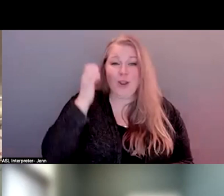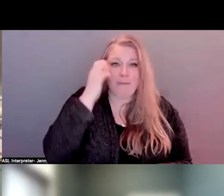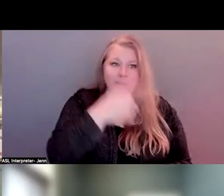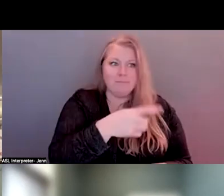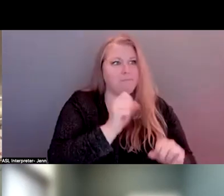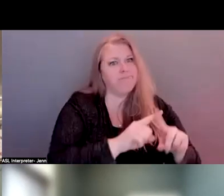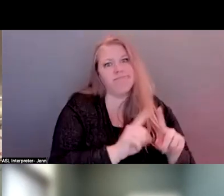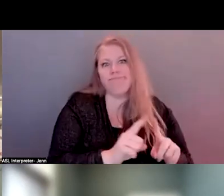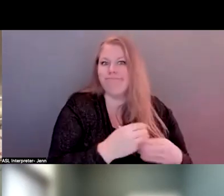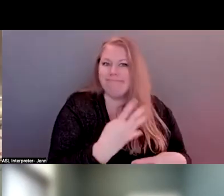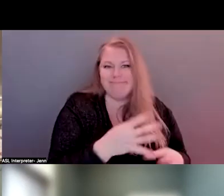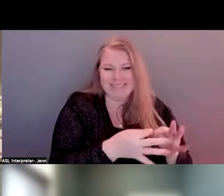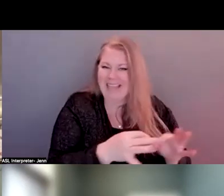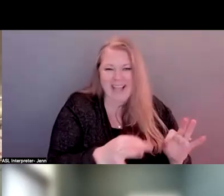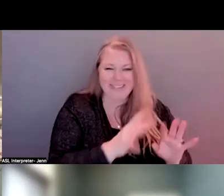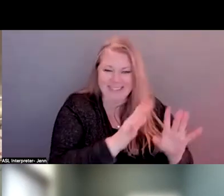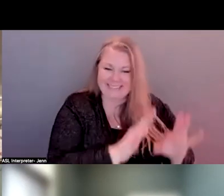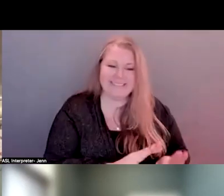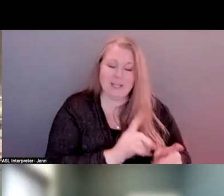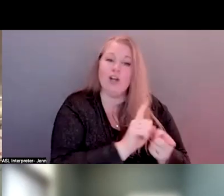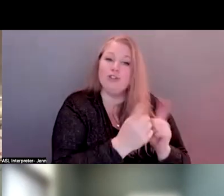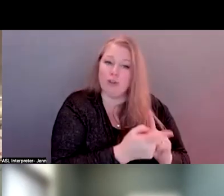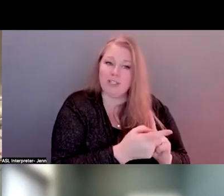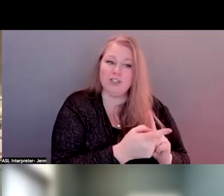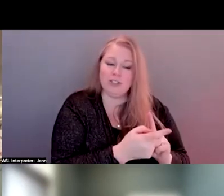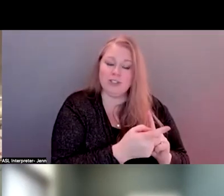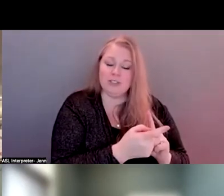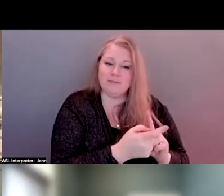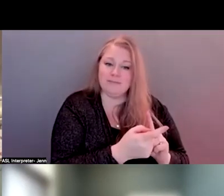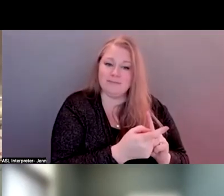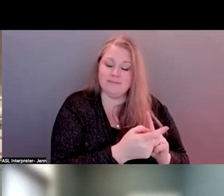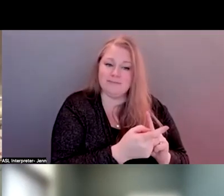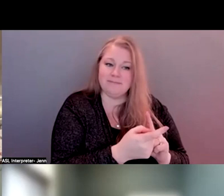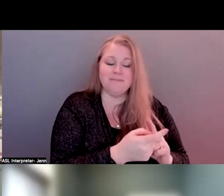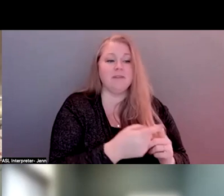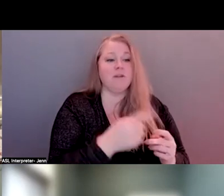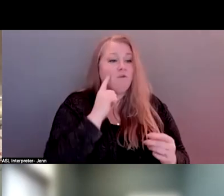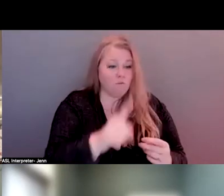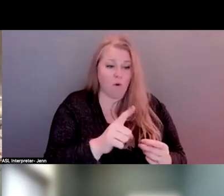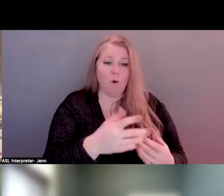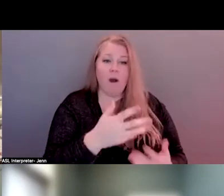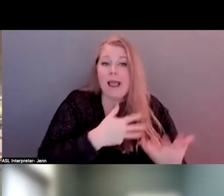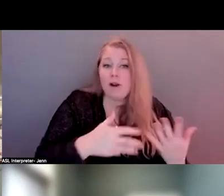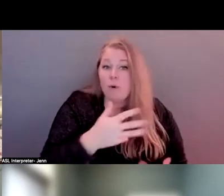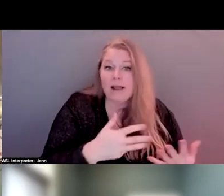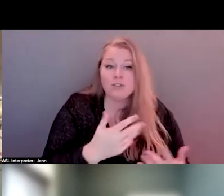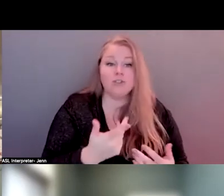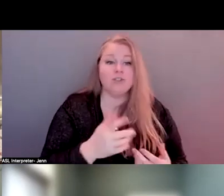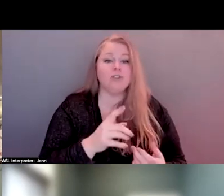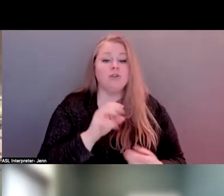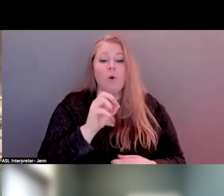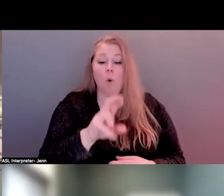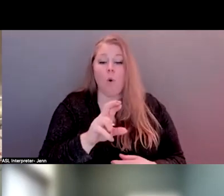Translation - its a prerequisite. Any interruption -- any interface should be should be in the